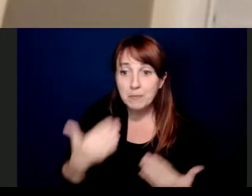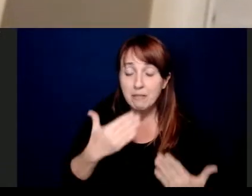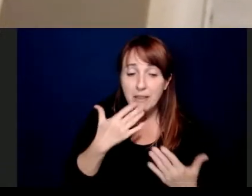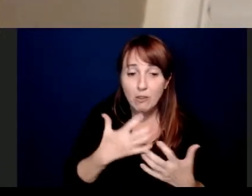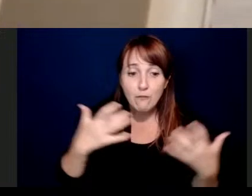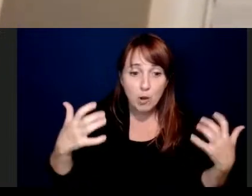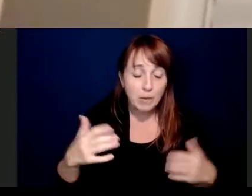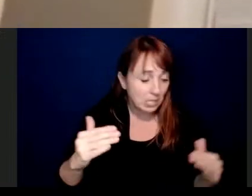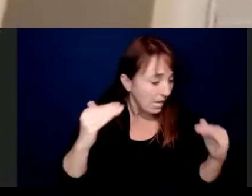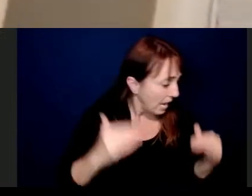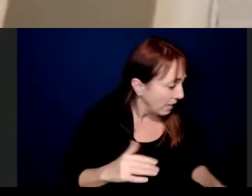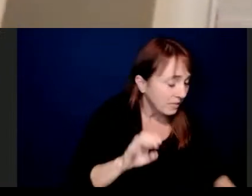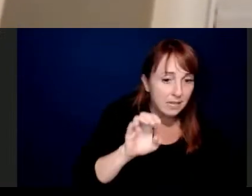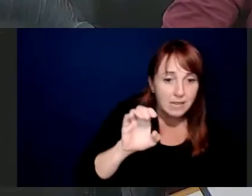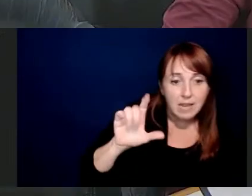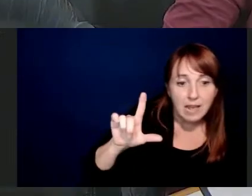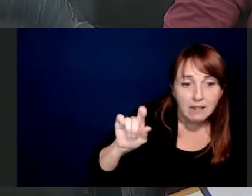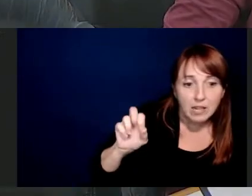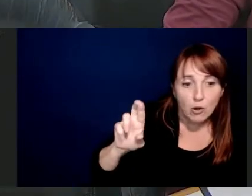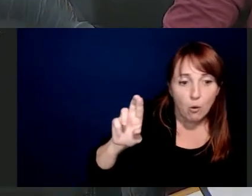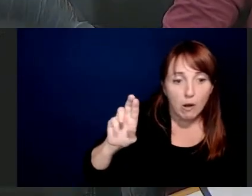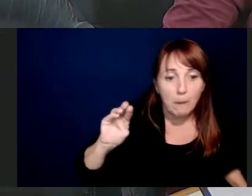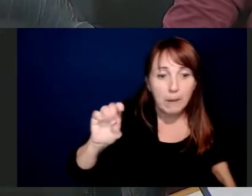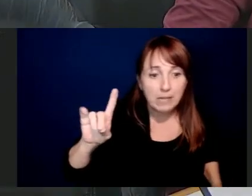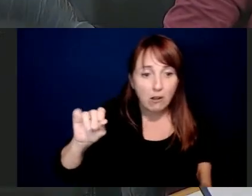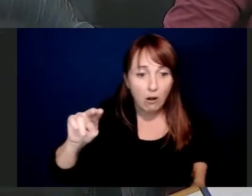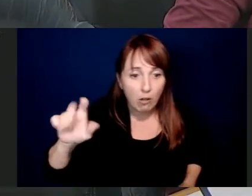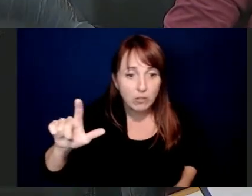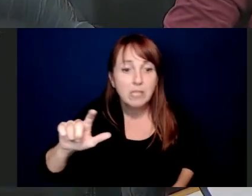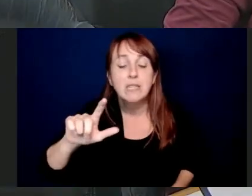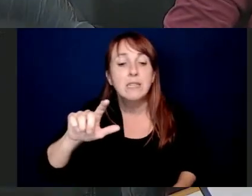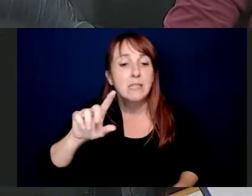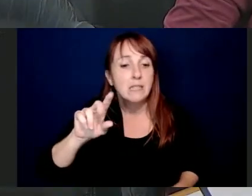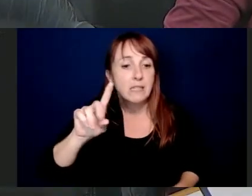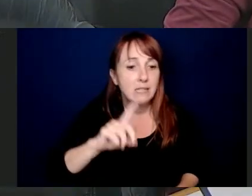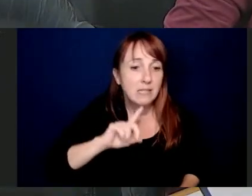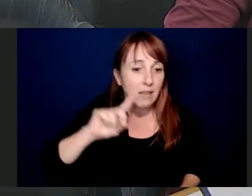Next we have Eleanor McDonald Deaf and Blind Task Force in Support.